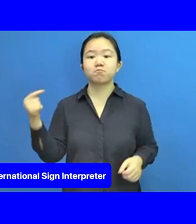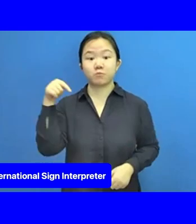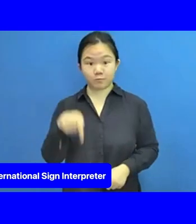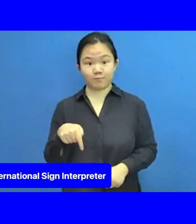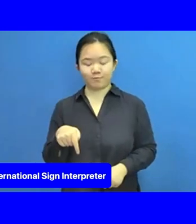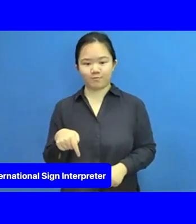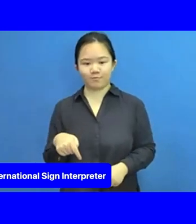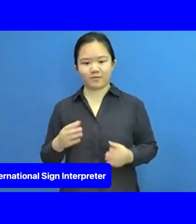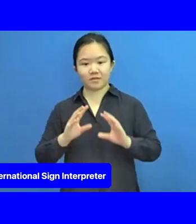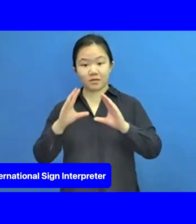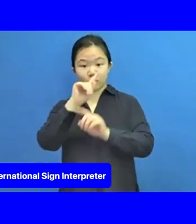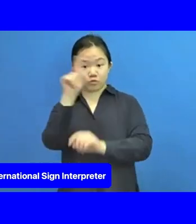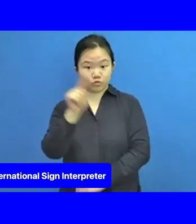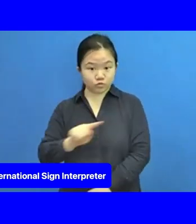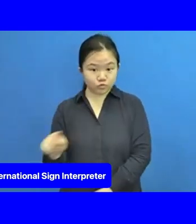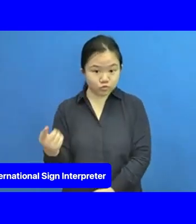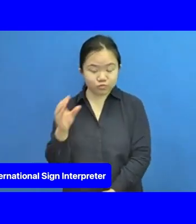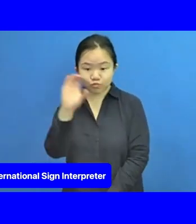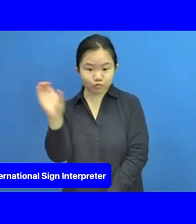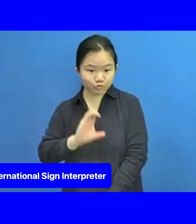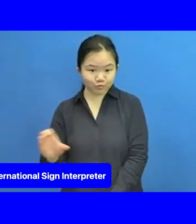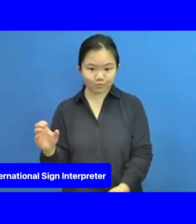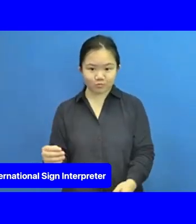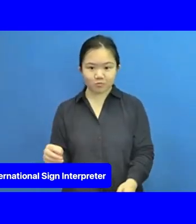and give new opportunities and chances to highlight